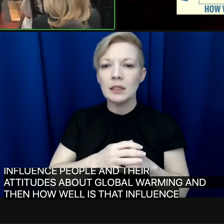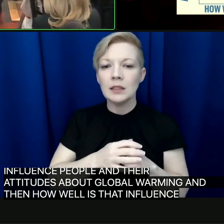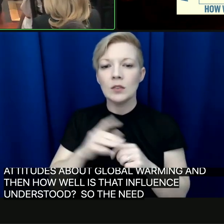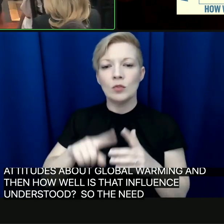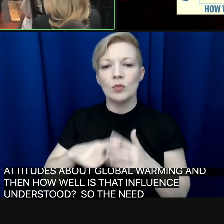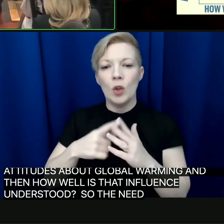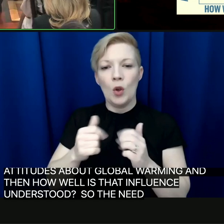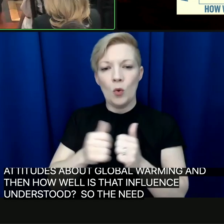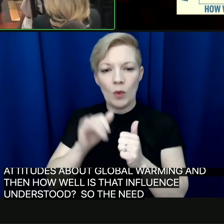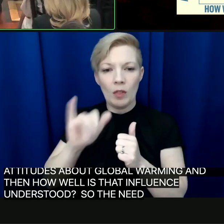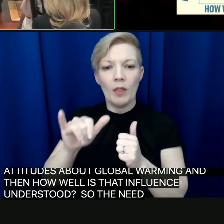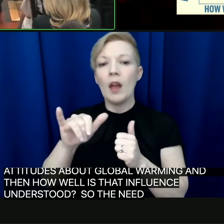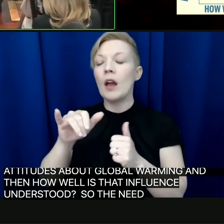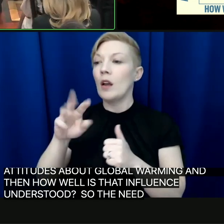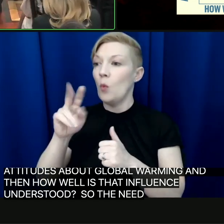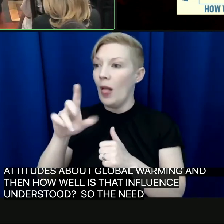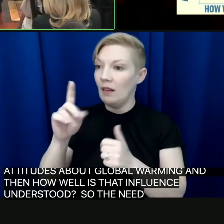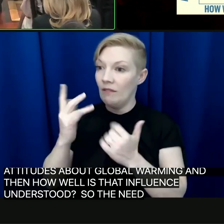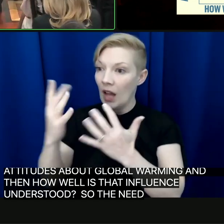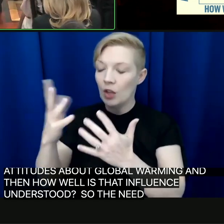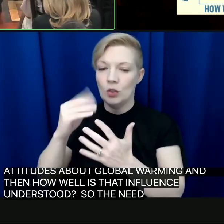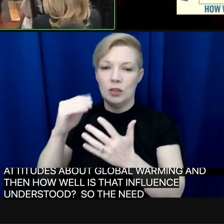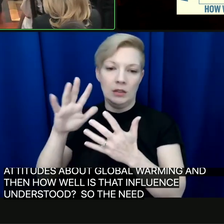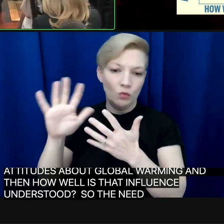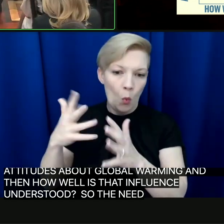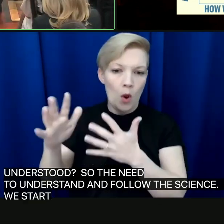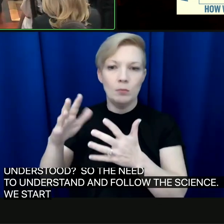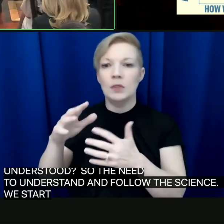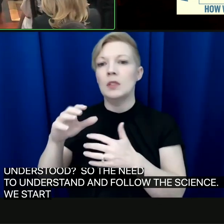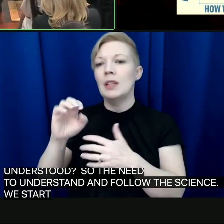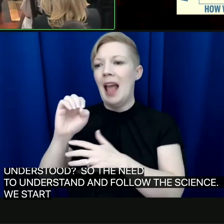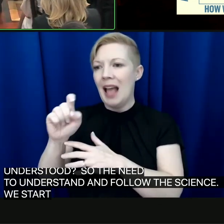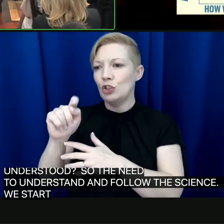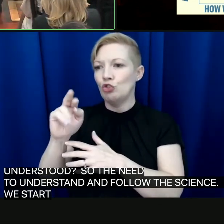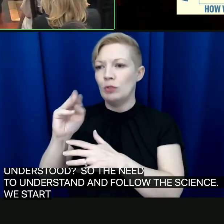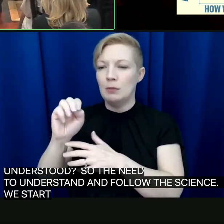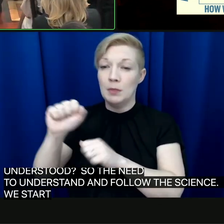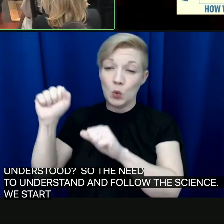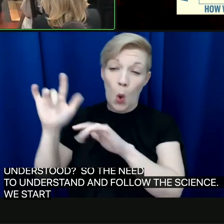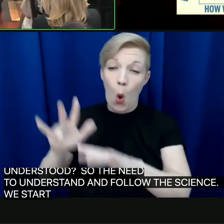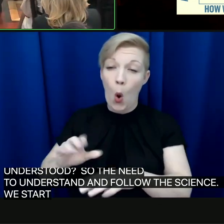wildfires, tropical cyclones, extreme snow. People are a little less understanding of that.